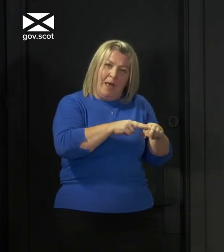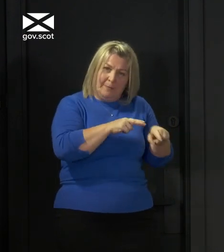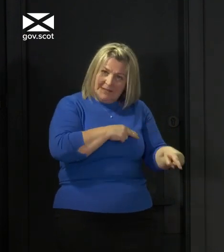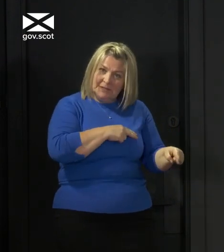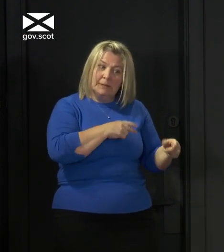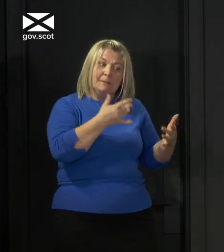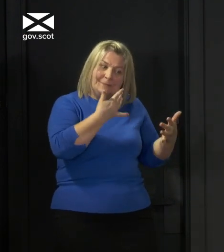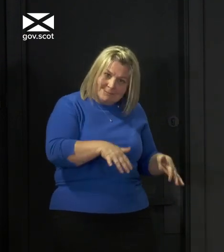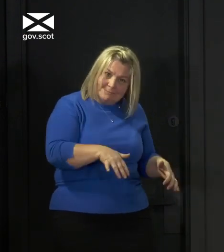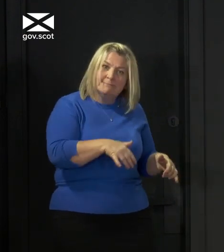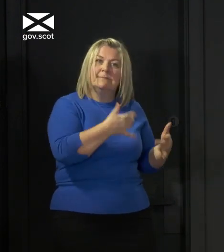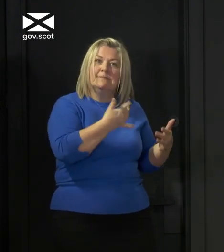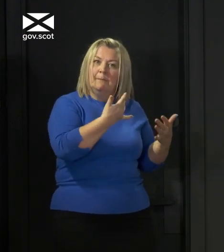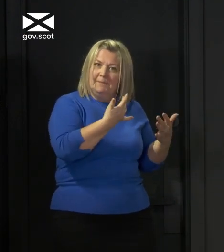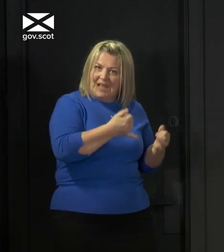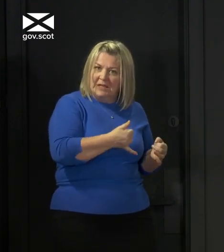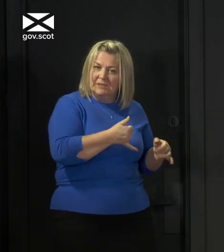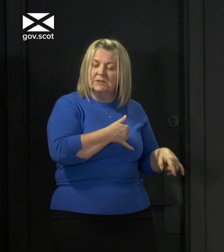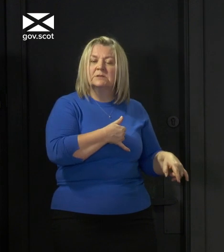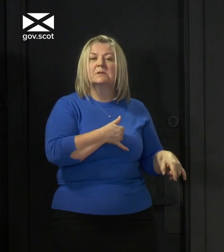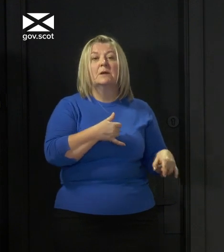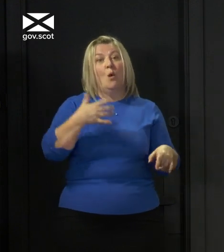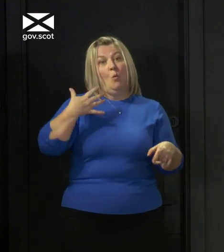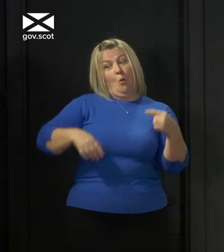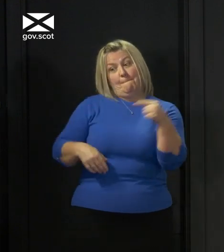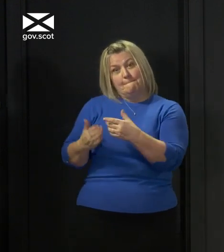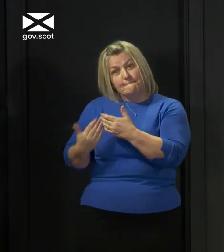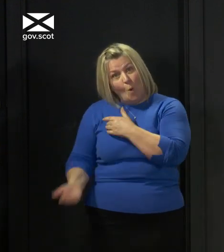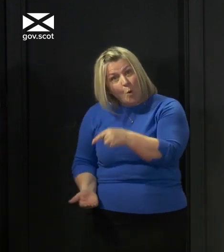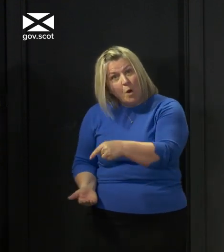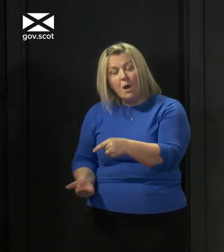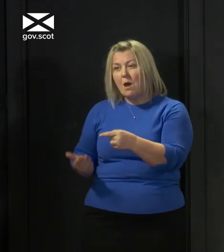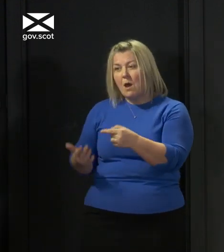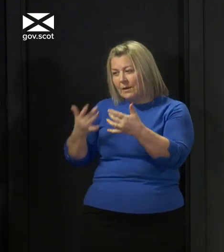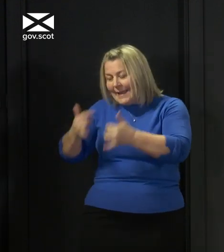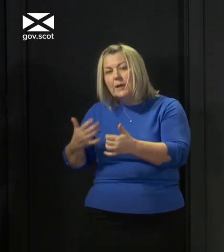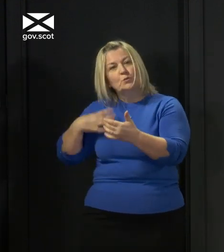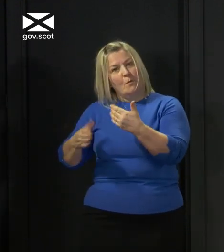care workers through testing given the severity and urgency of the issues in